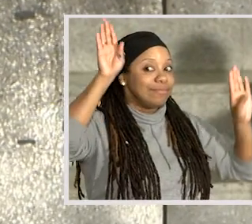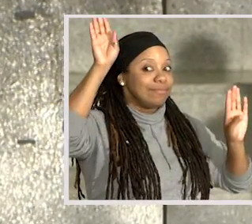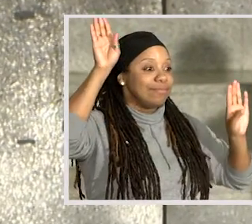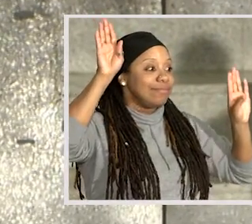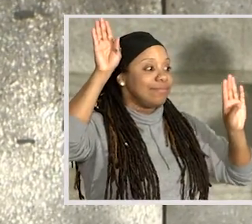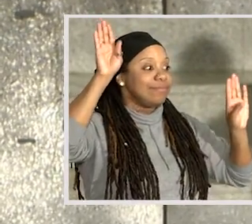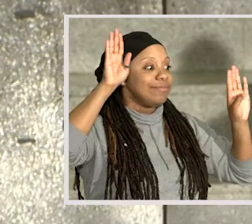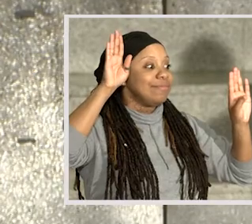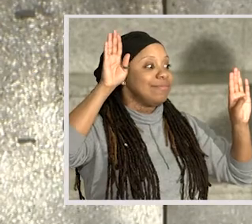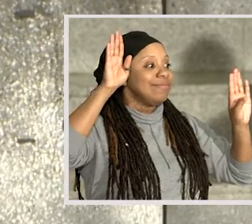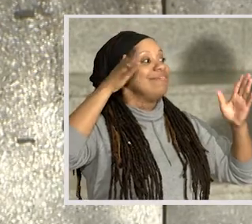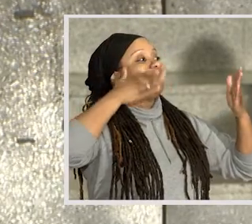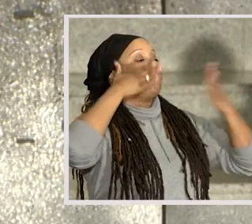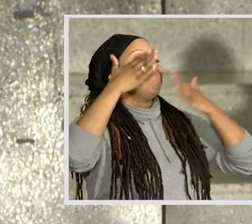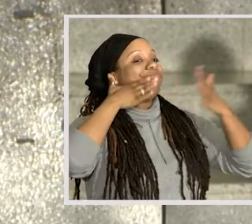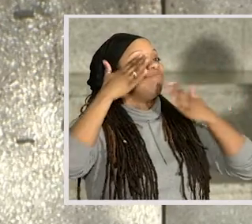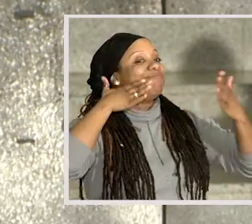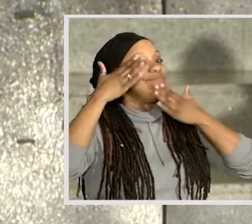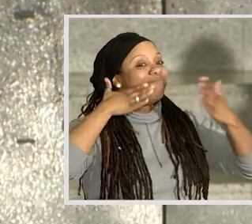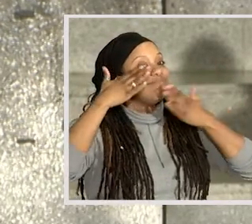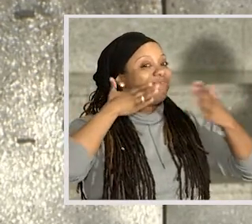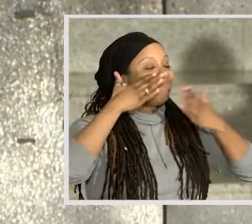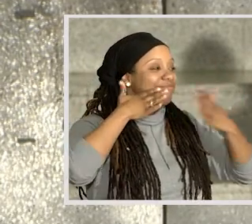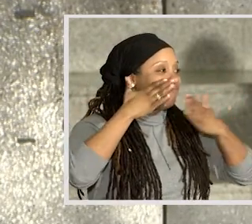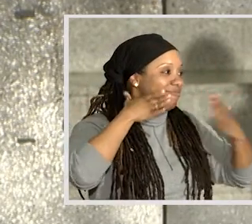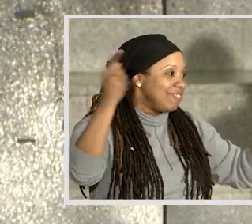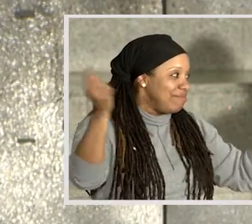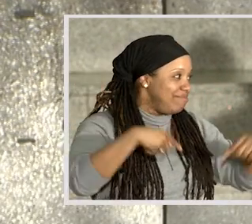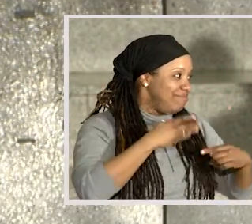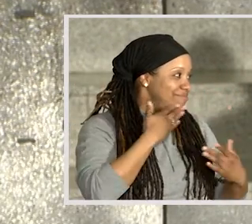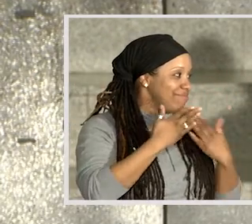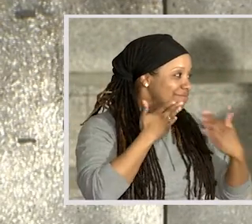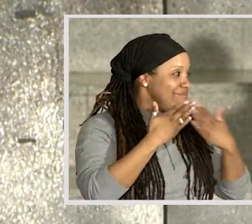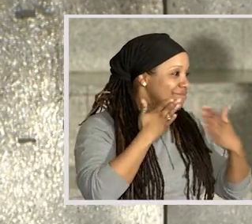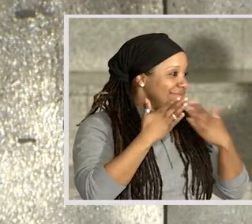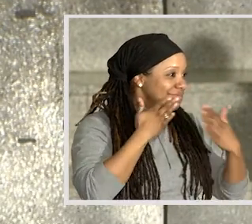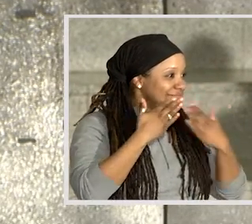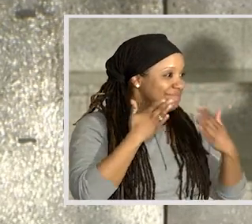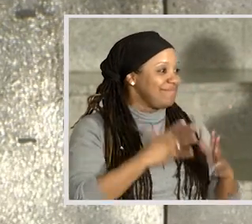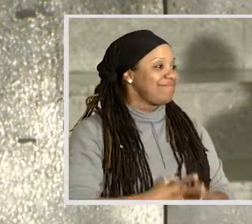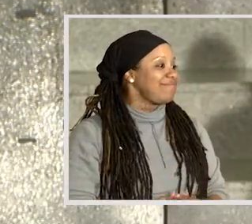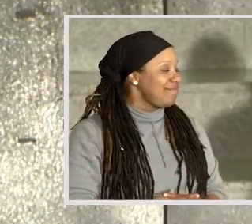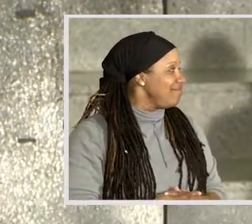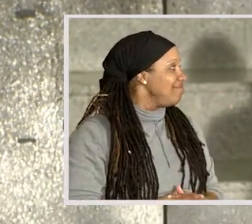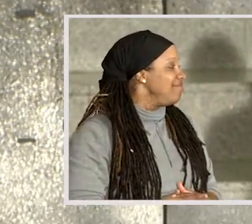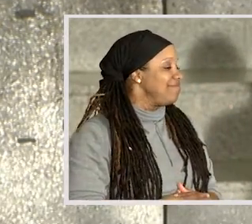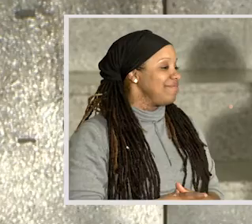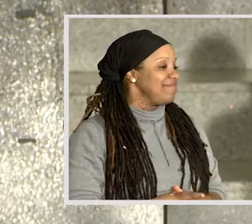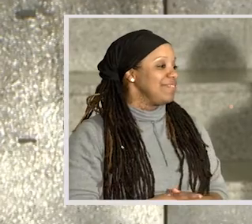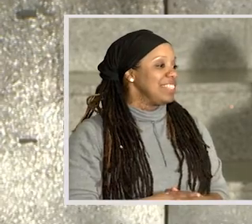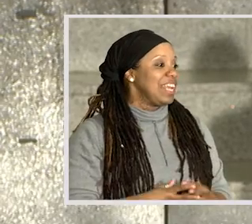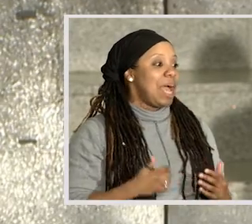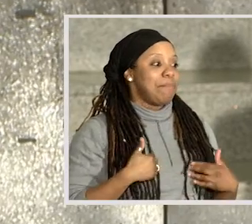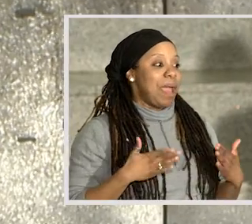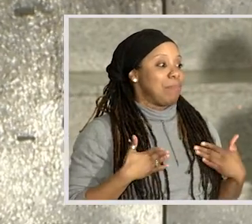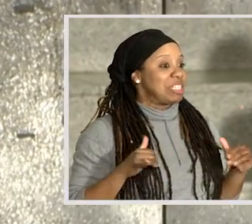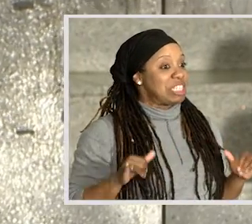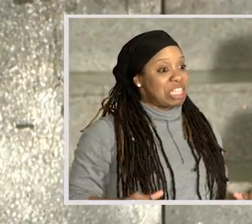HERE AND THANK THEM AND I CAN STICK AROUND FOR A FEW MINUTES AT THE FRONT IF THERE ARE INDIVIDUAL QUESTIONS THAT YOU